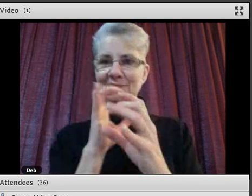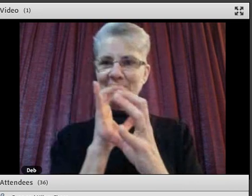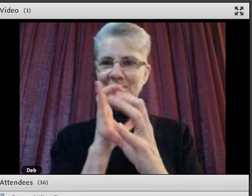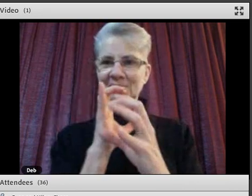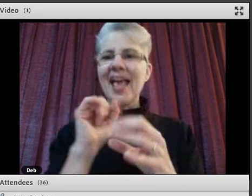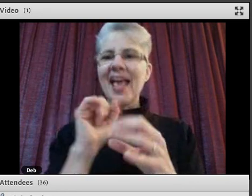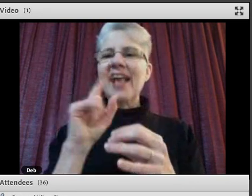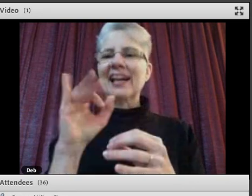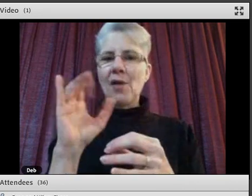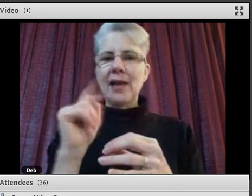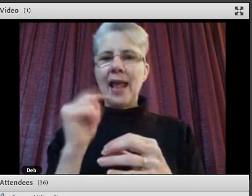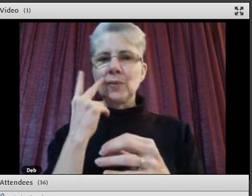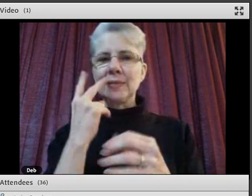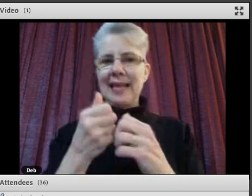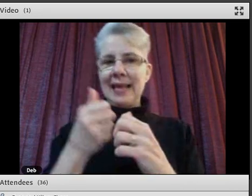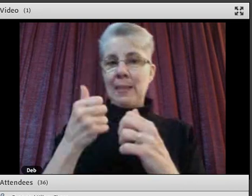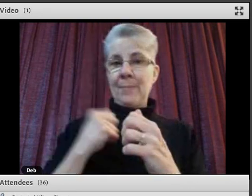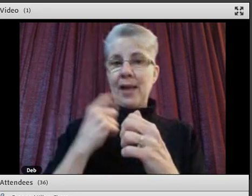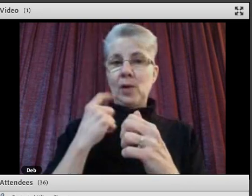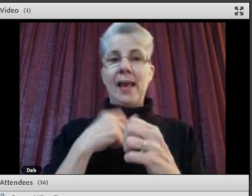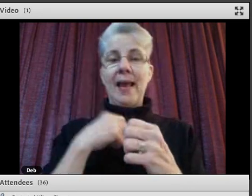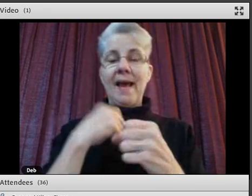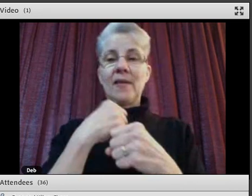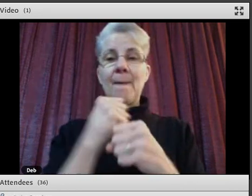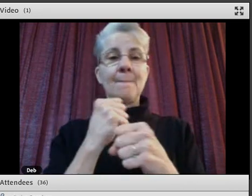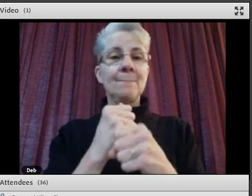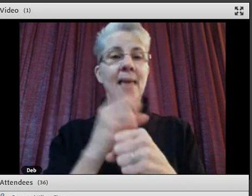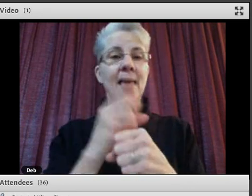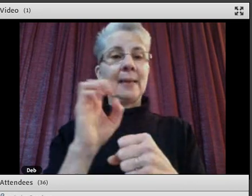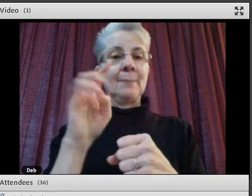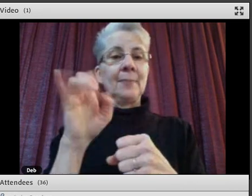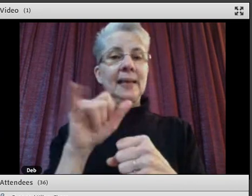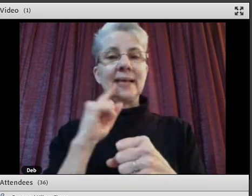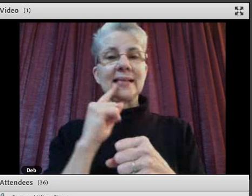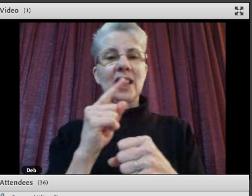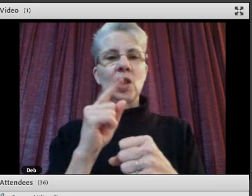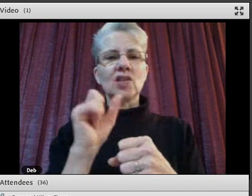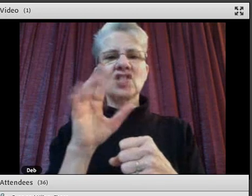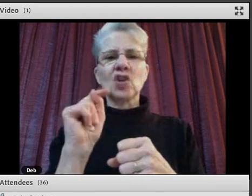And then you can see in the back, we have the Makey Makey is a little circuit board